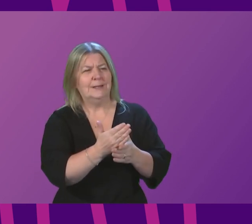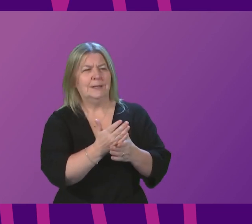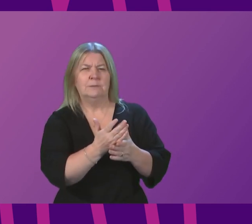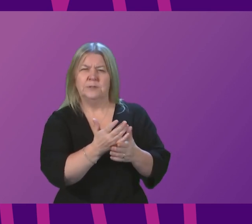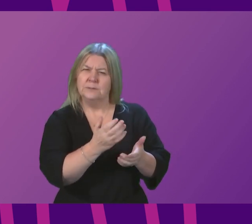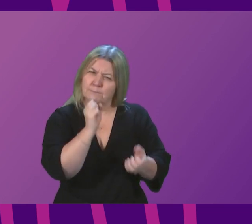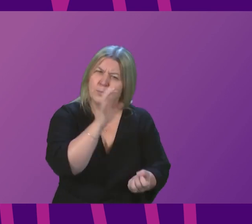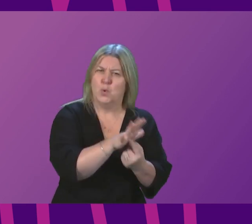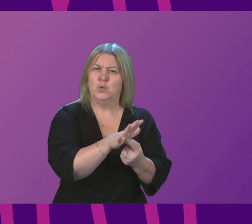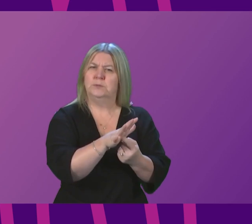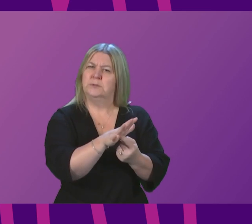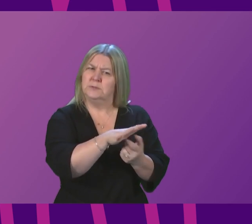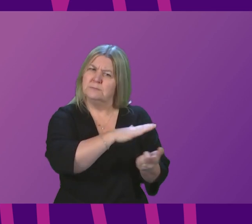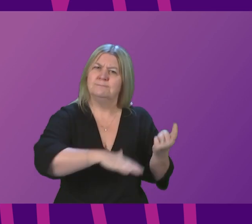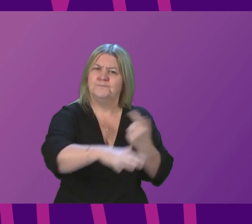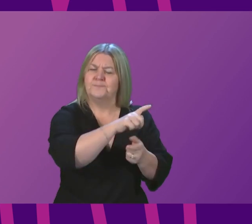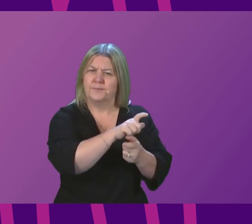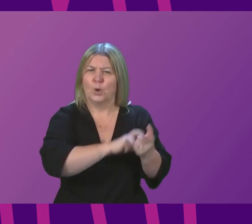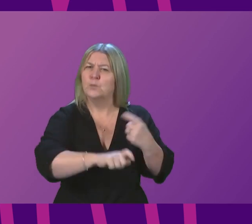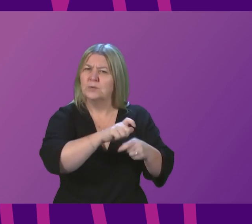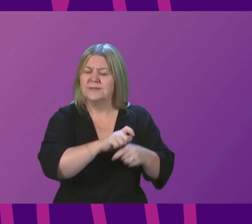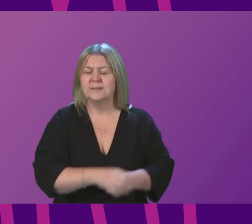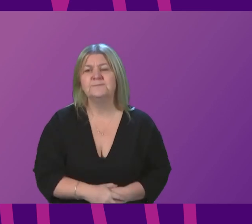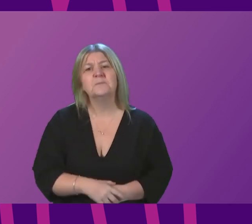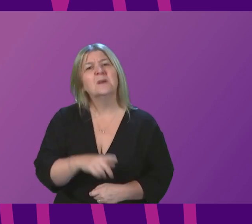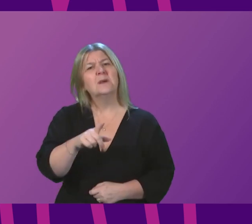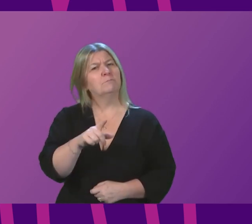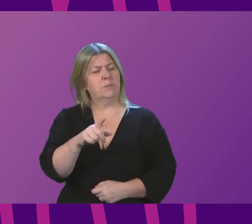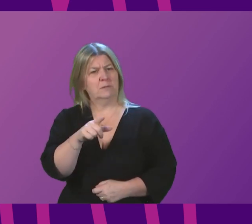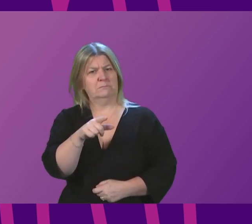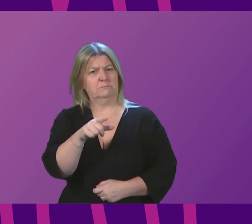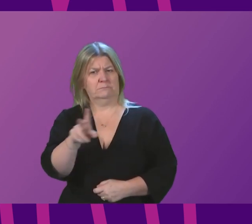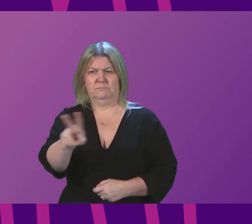Nowhere in Mr Gibson’s question, or in the First Minister’s answer, did I hear an explanation